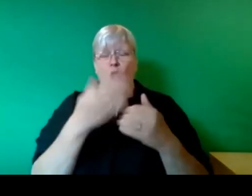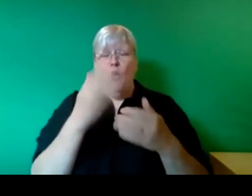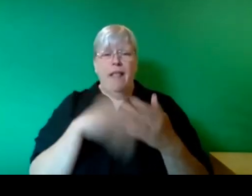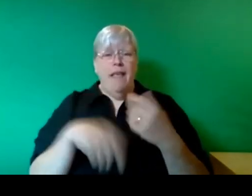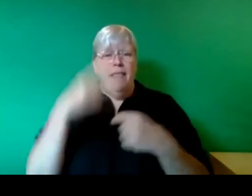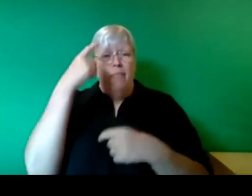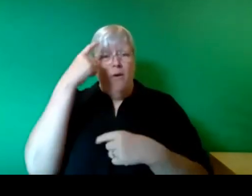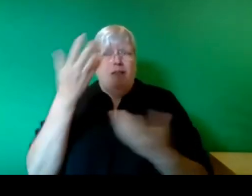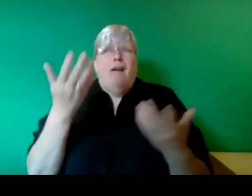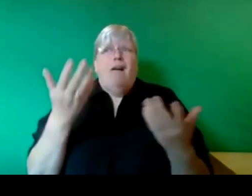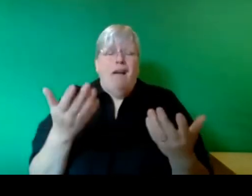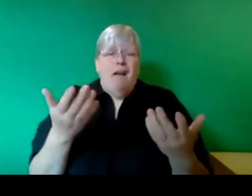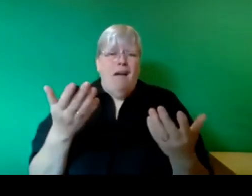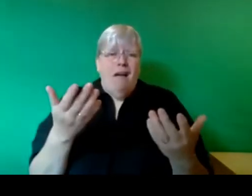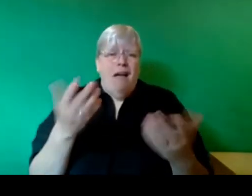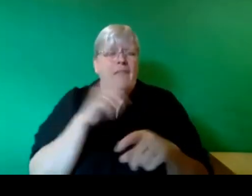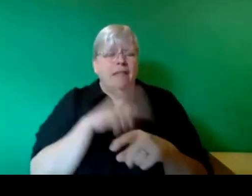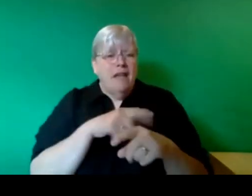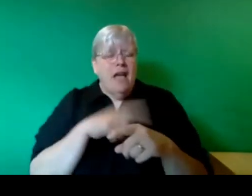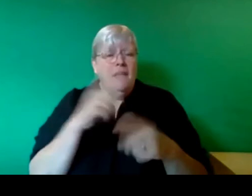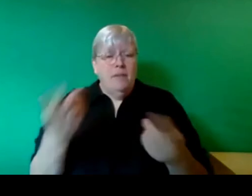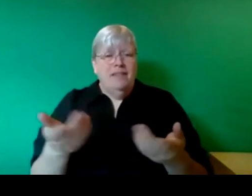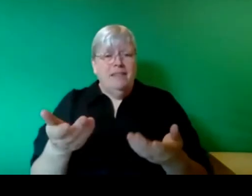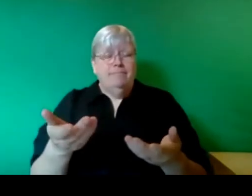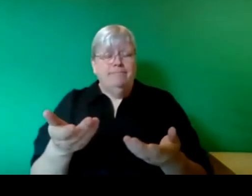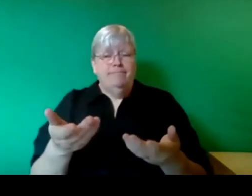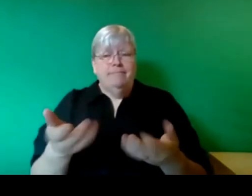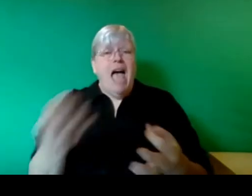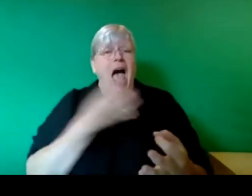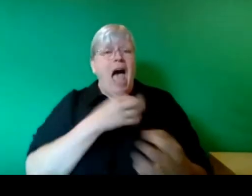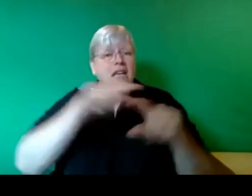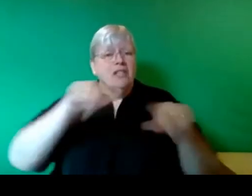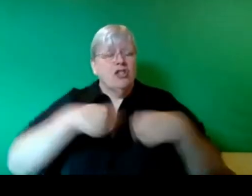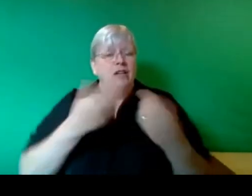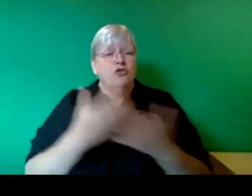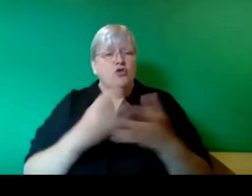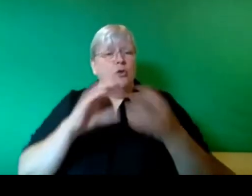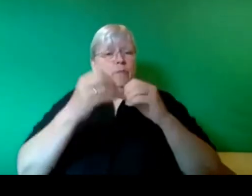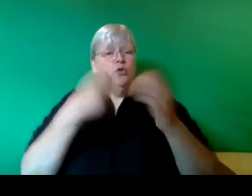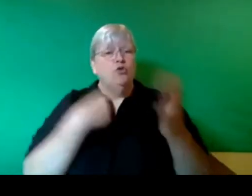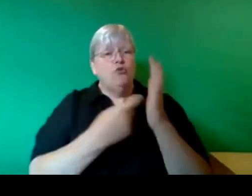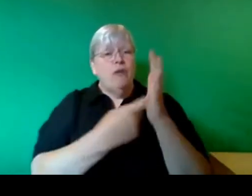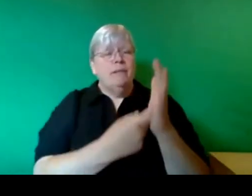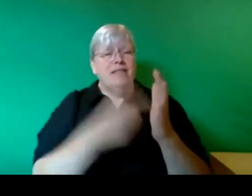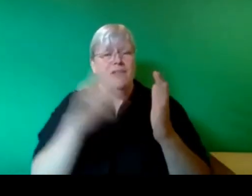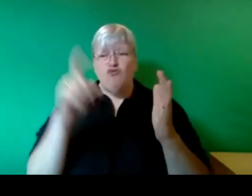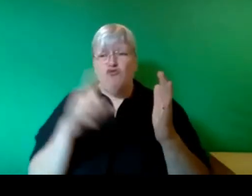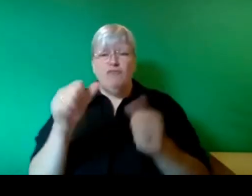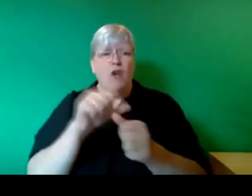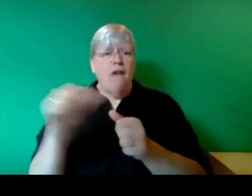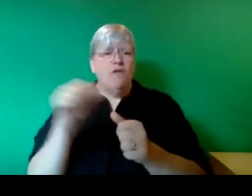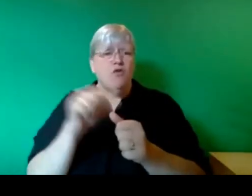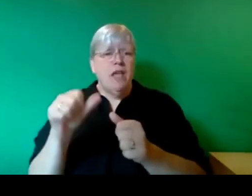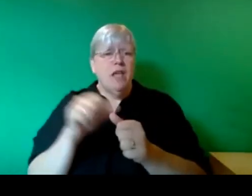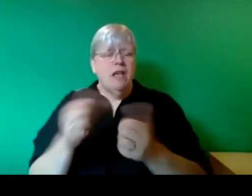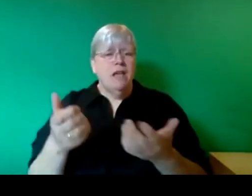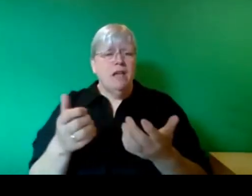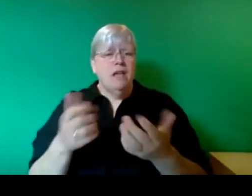tasked to produce recommendations with regards to a green recovery which we did and I think